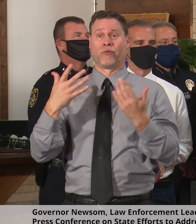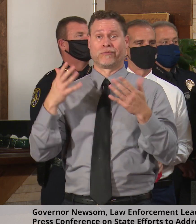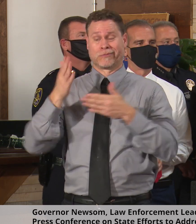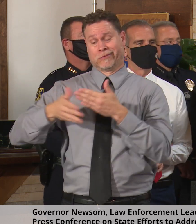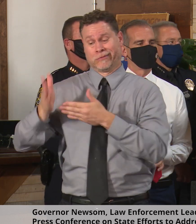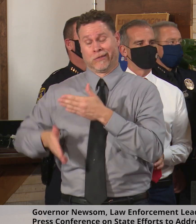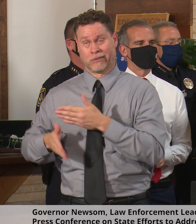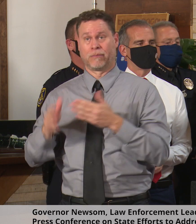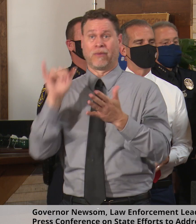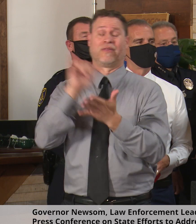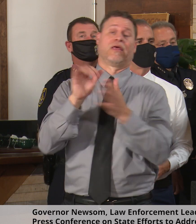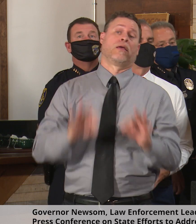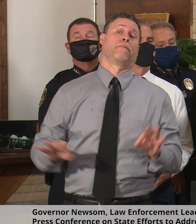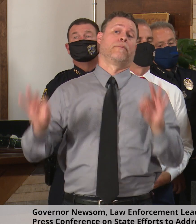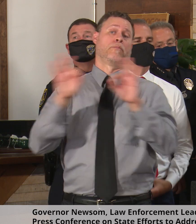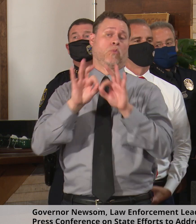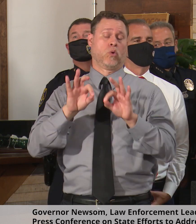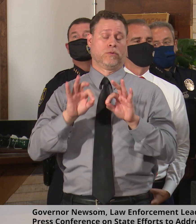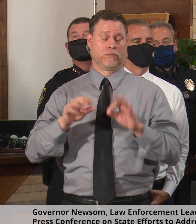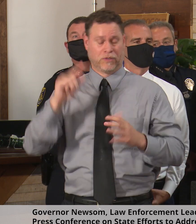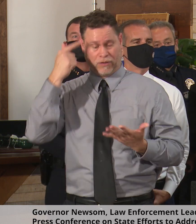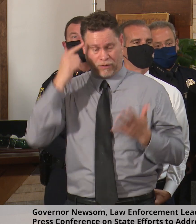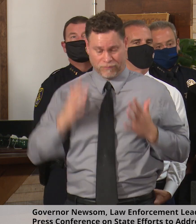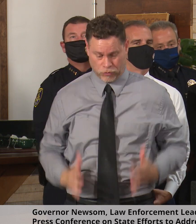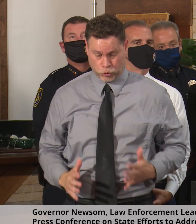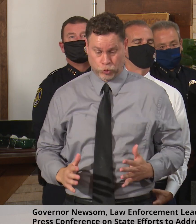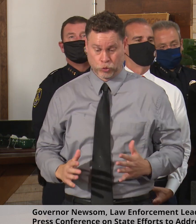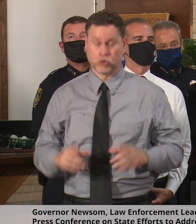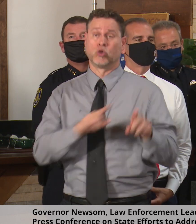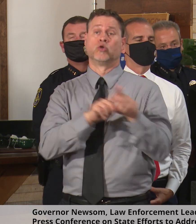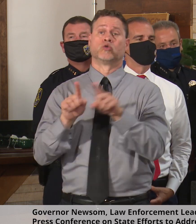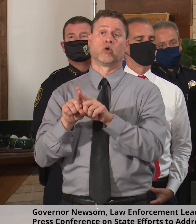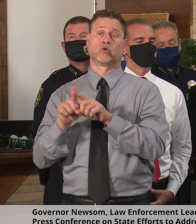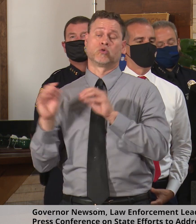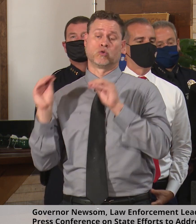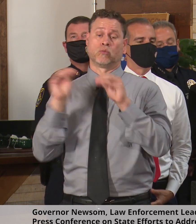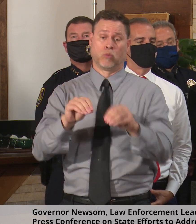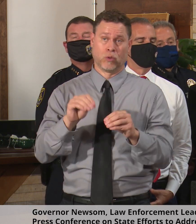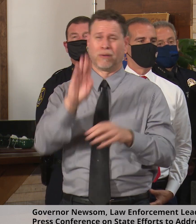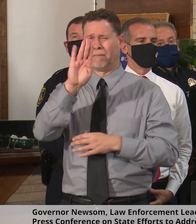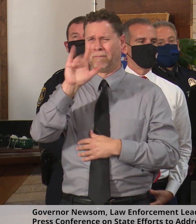but it was that important to this governor and this governor has also put in billions of dollars